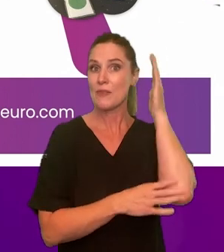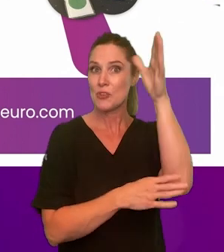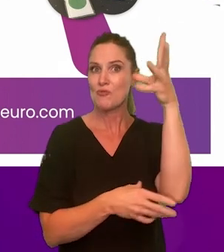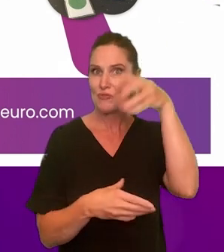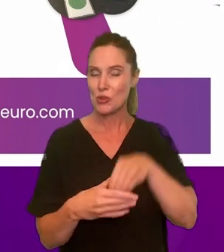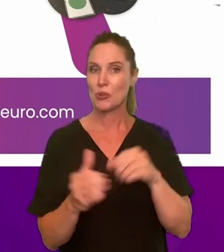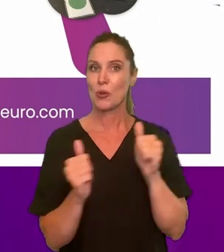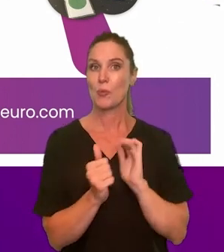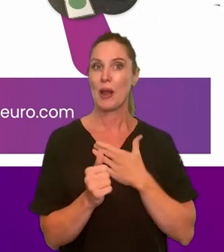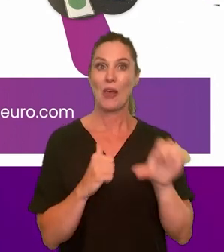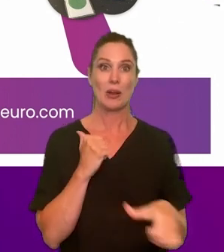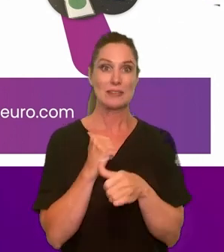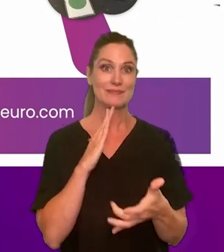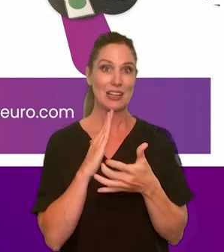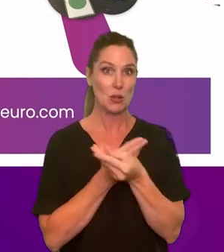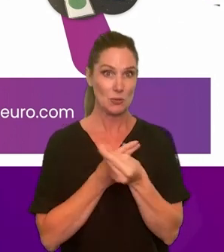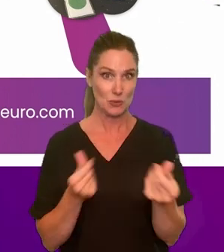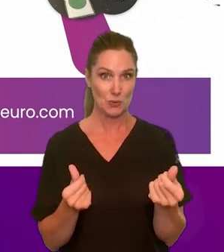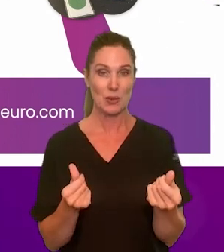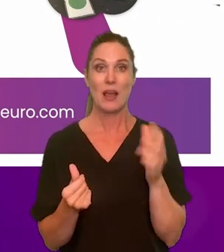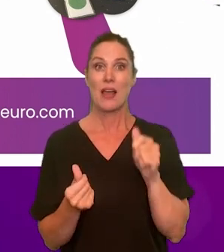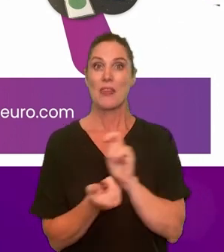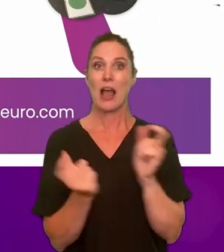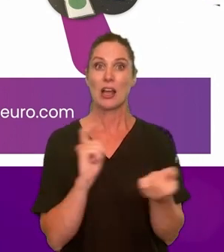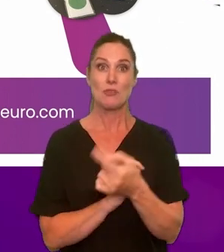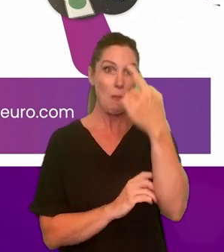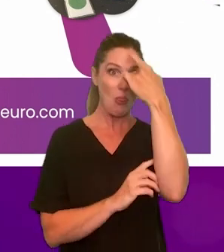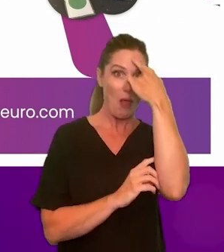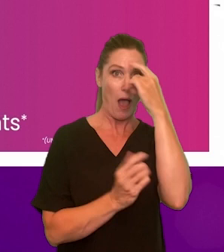with our assistive technology solutions that convert thought to action.